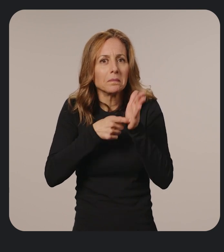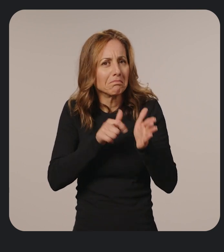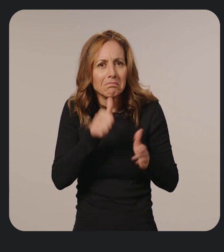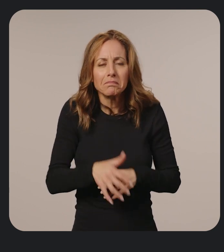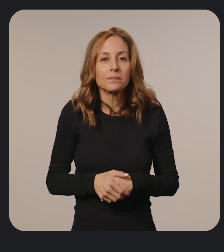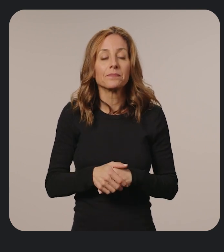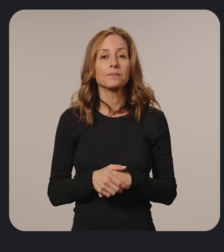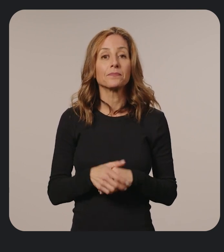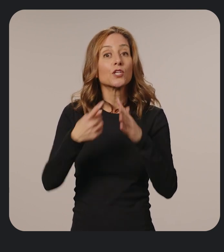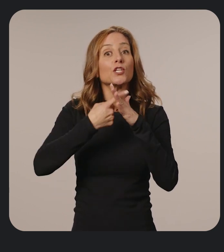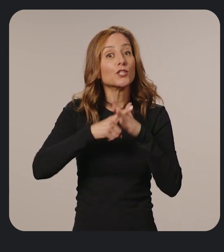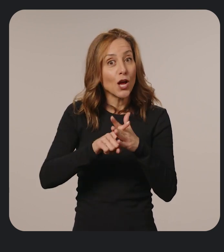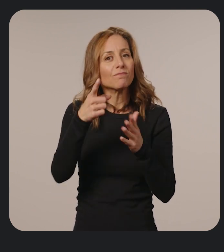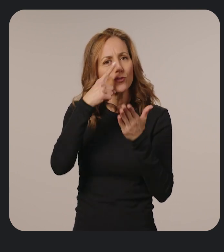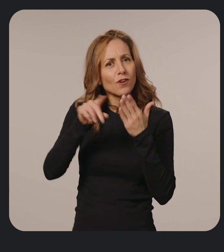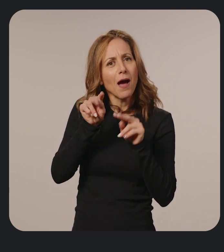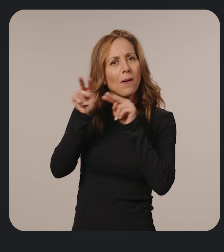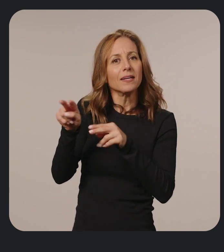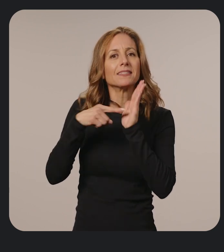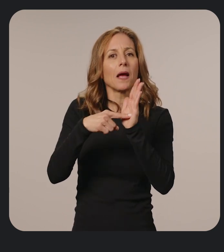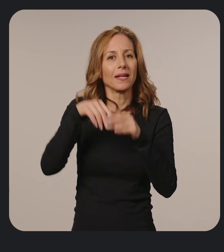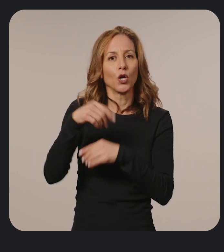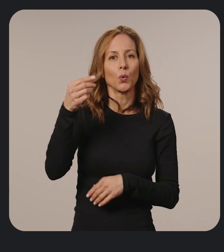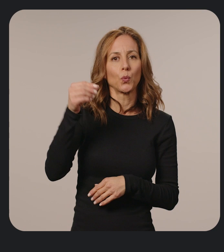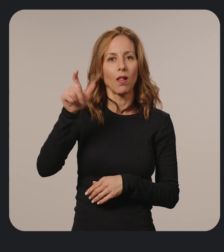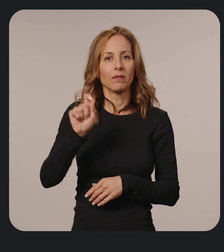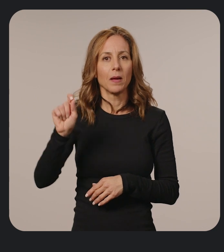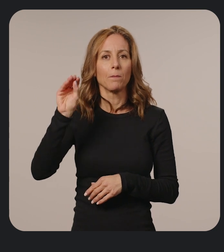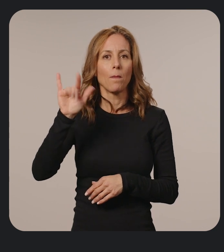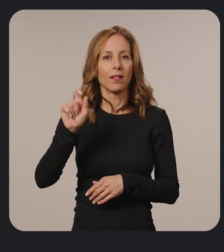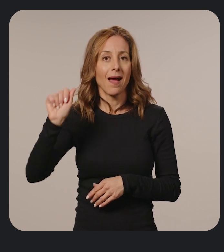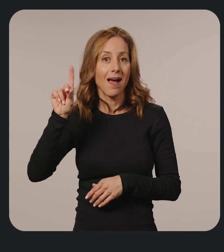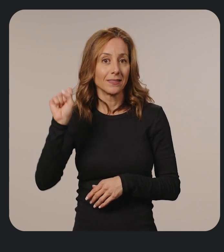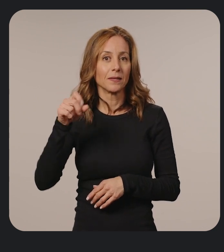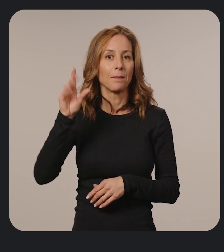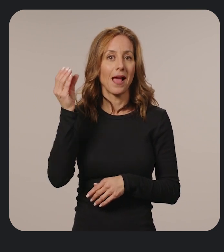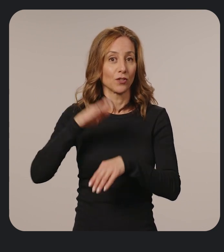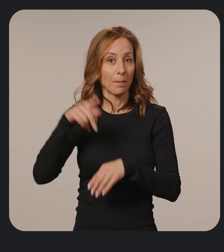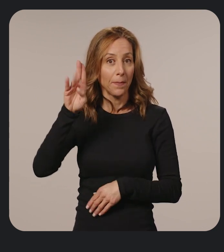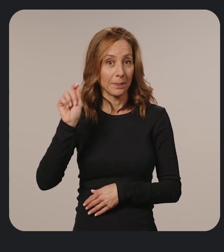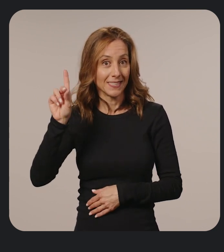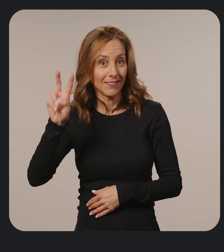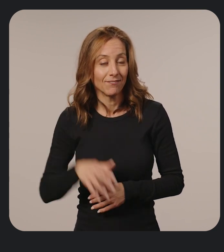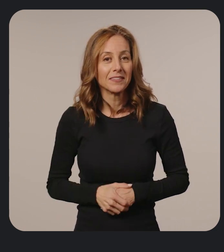with no platform-specific code needed. To get started, check out the example in the Google Mobile